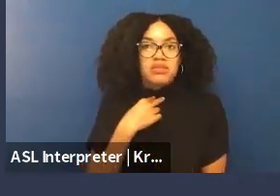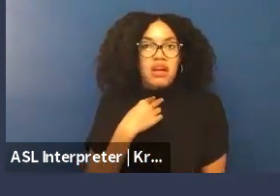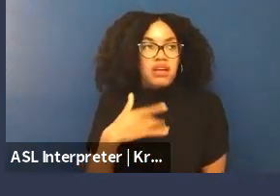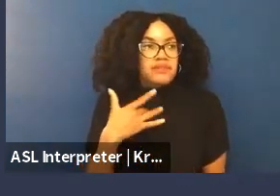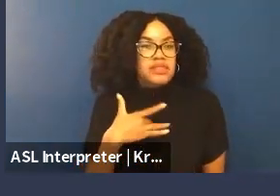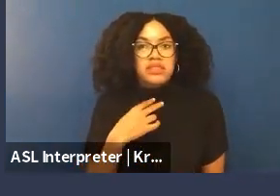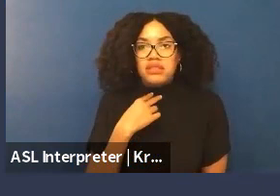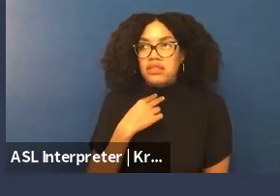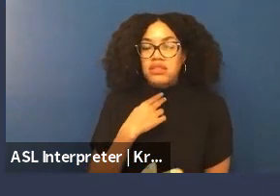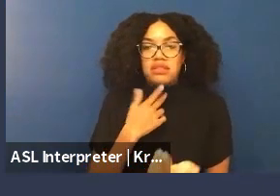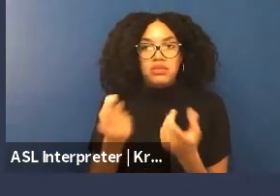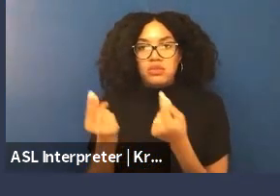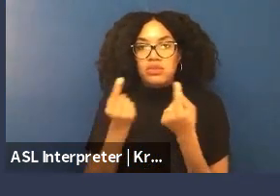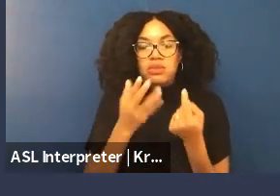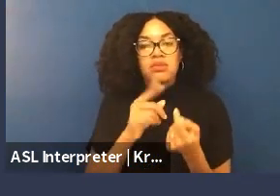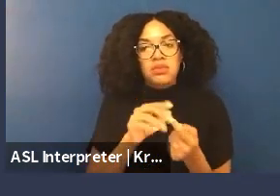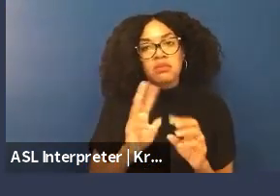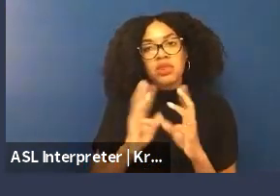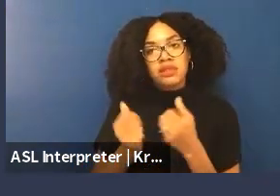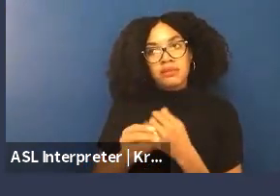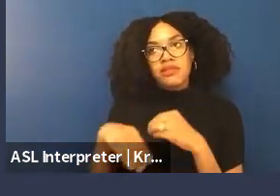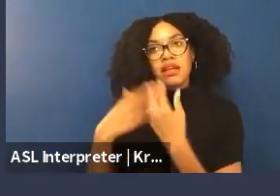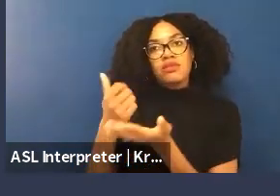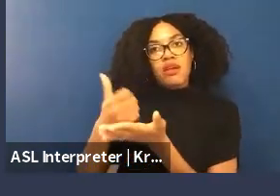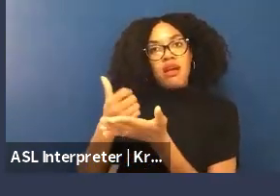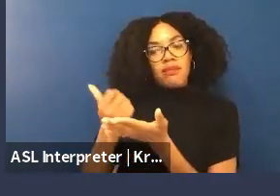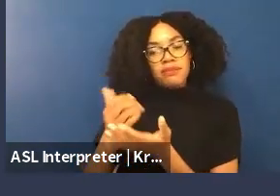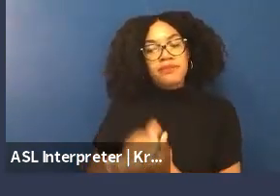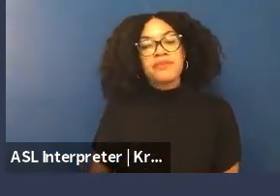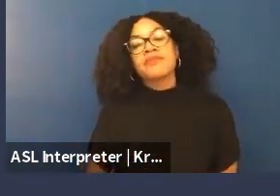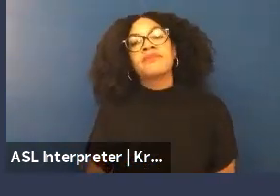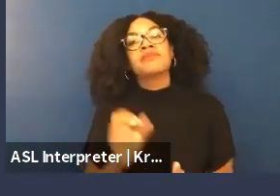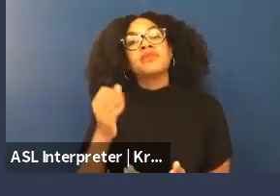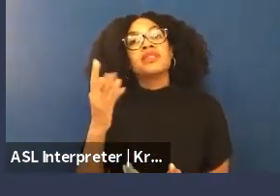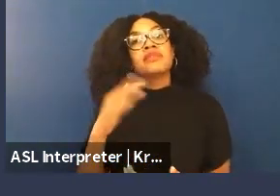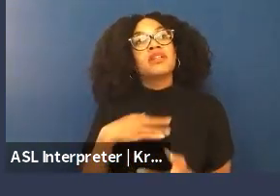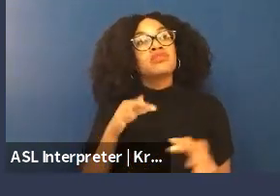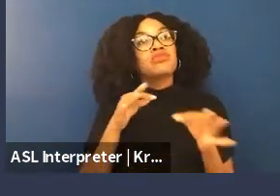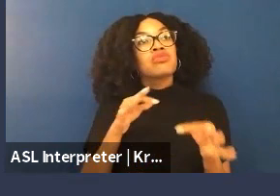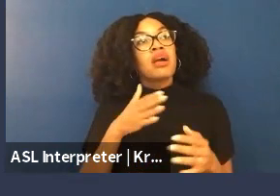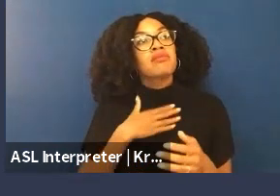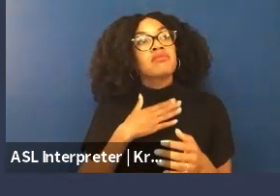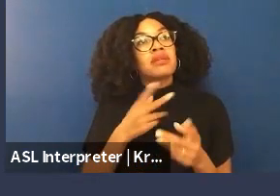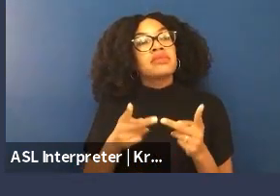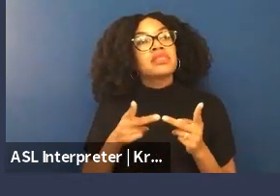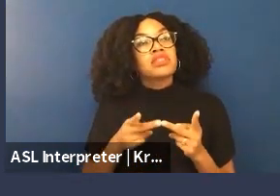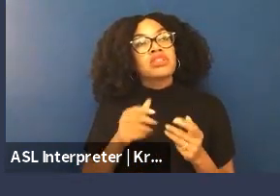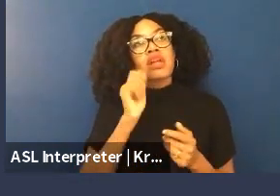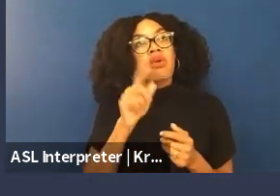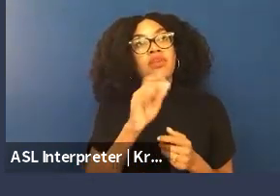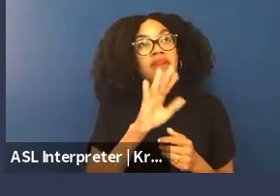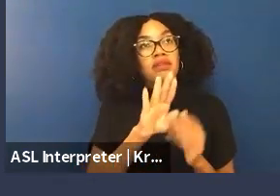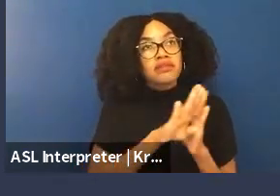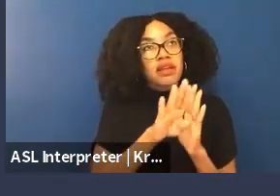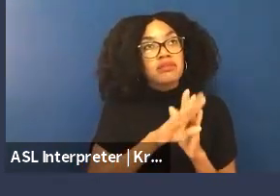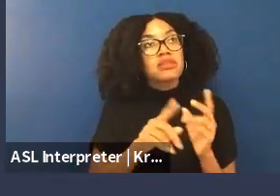position beyond teaching excellence and faculty development, I would say it's matchmaking,